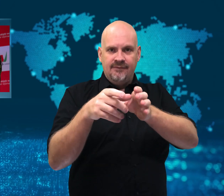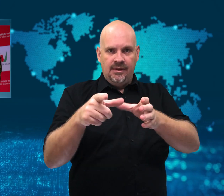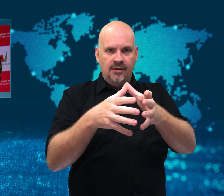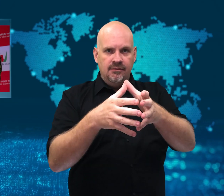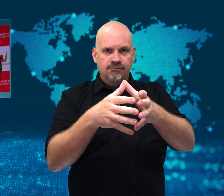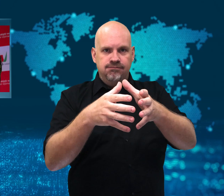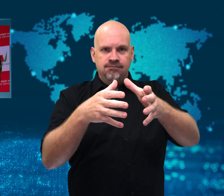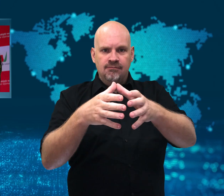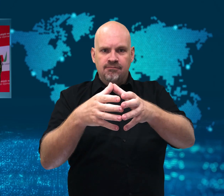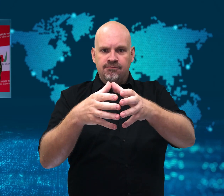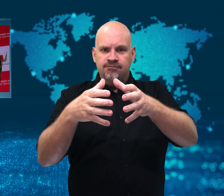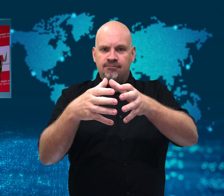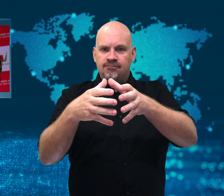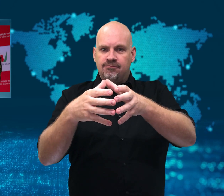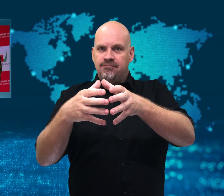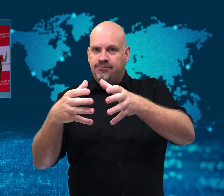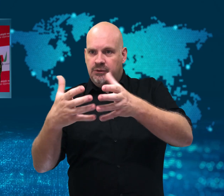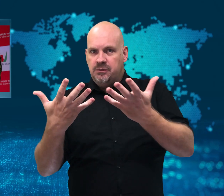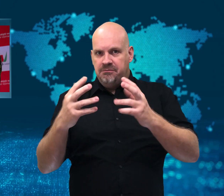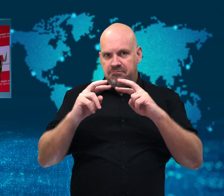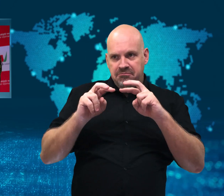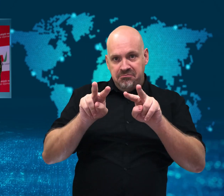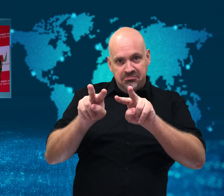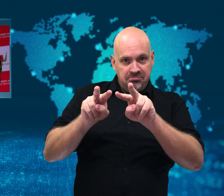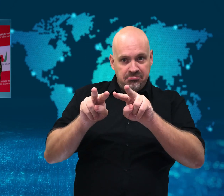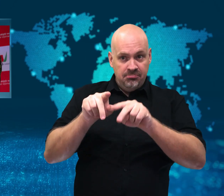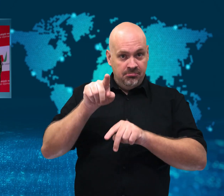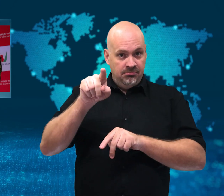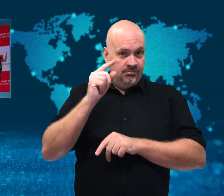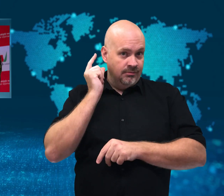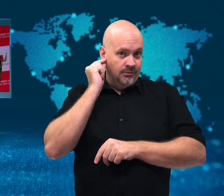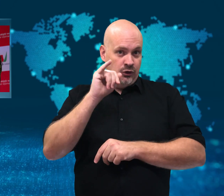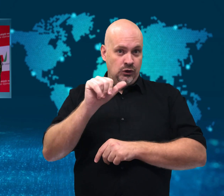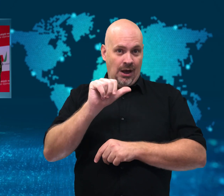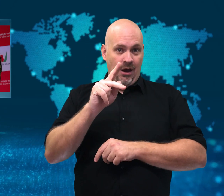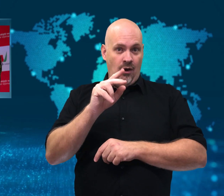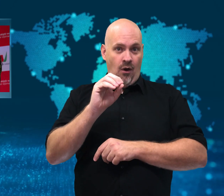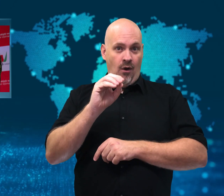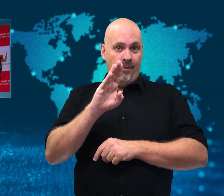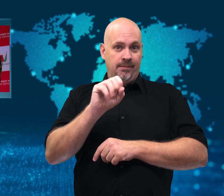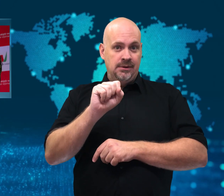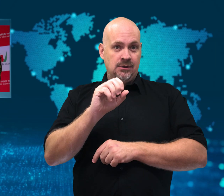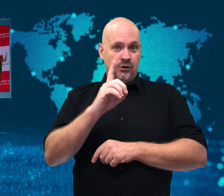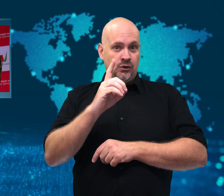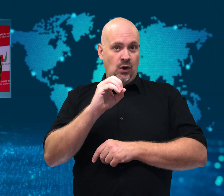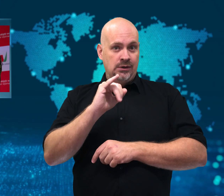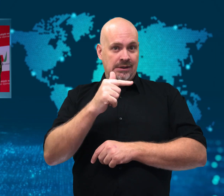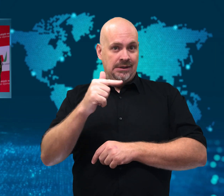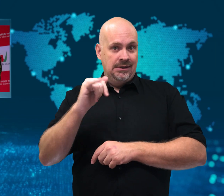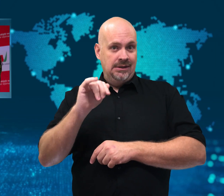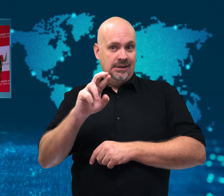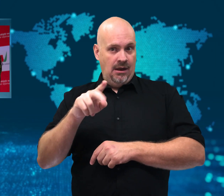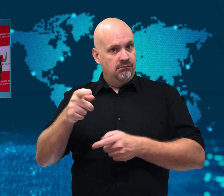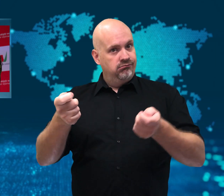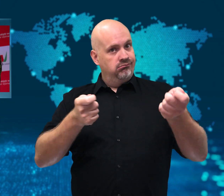As other parties increase their parliamentary representation,